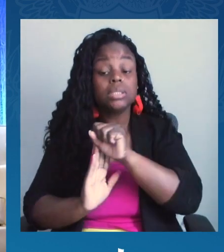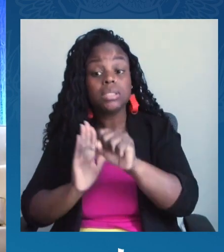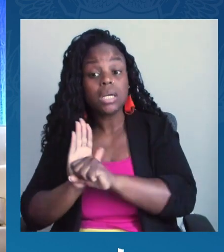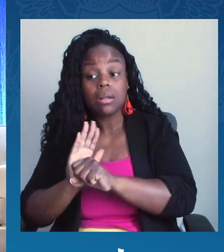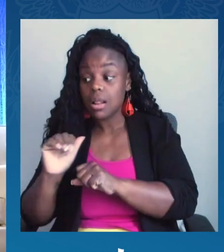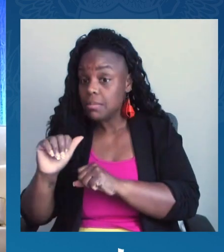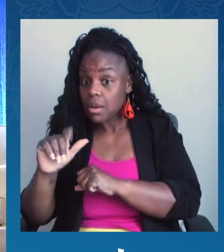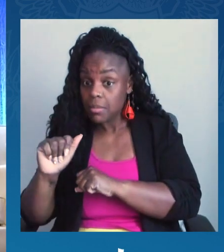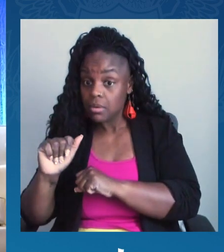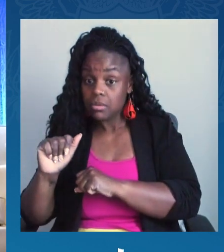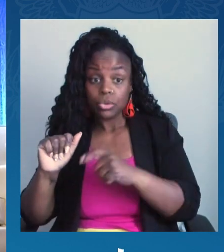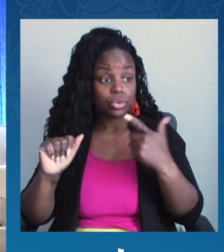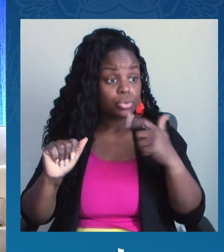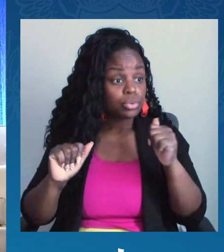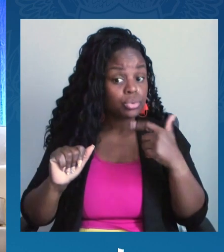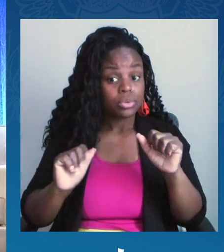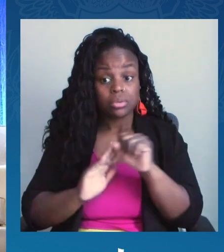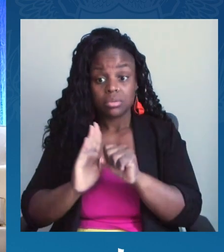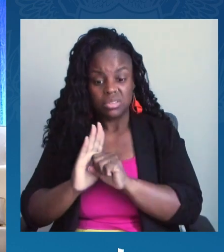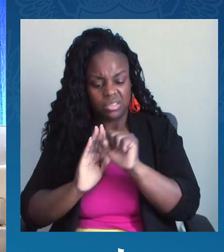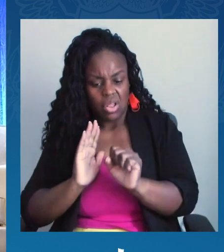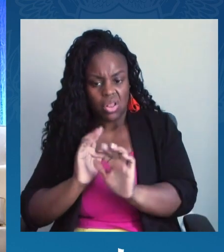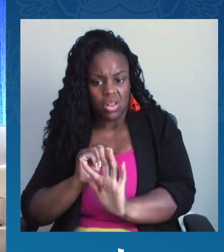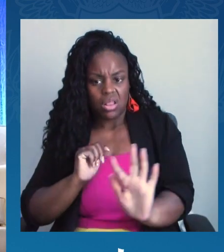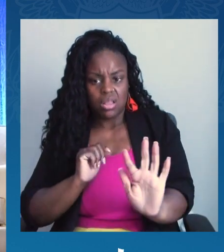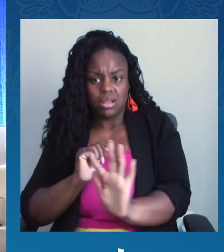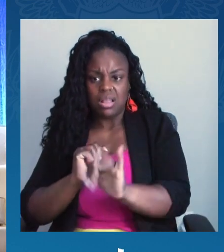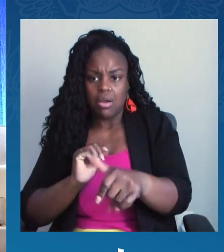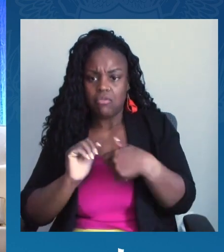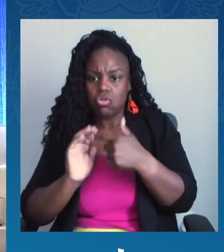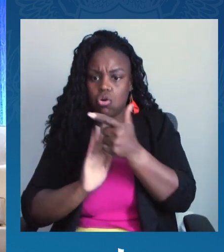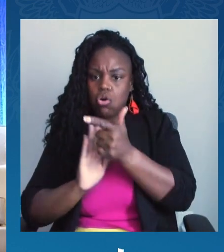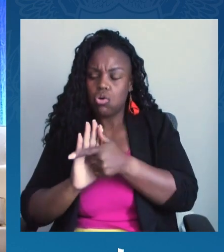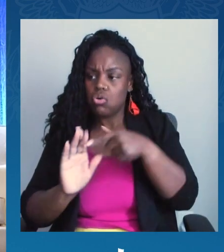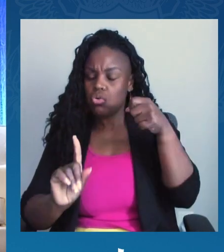that had these trigger laws. What can we do to either codify?